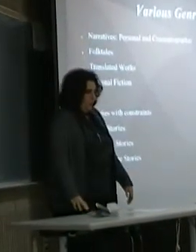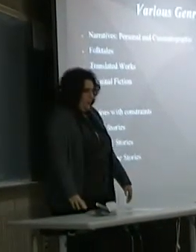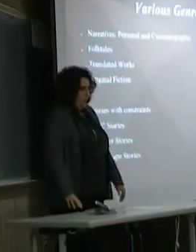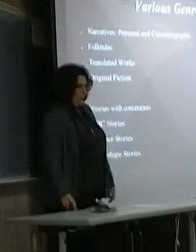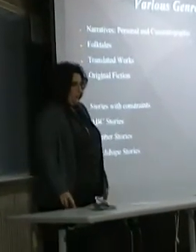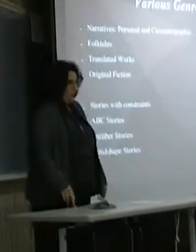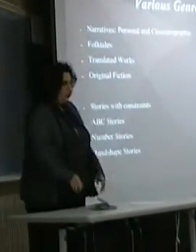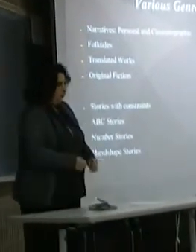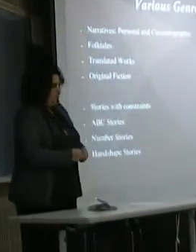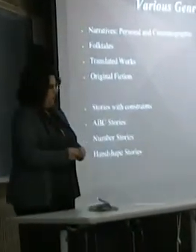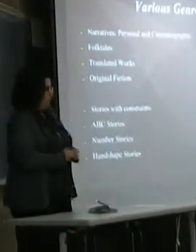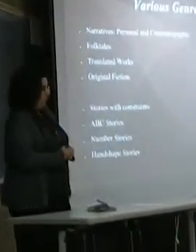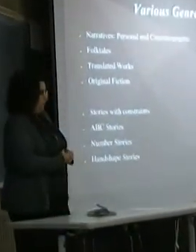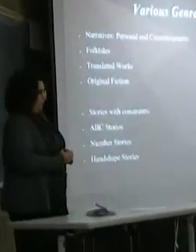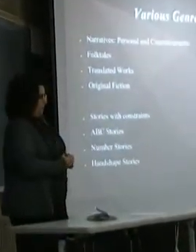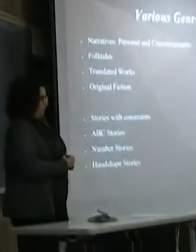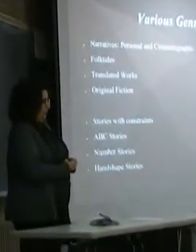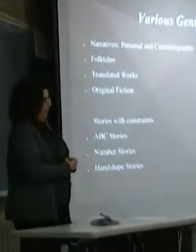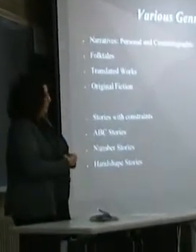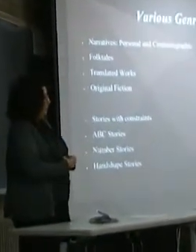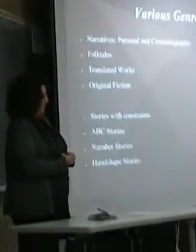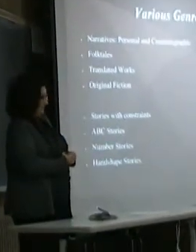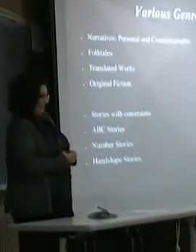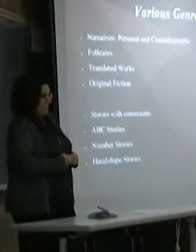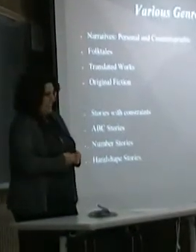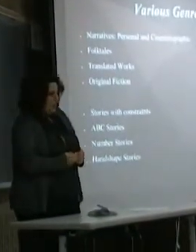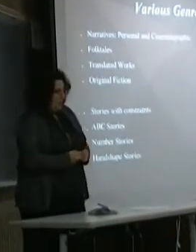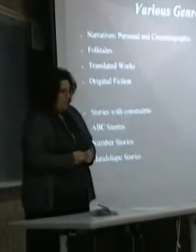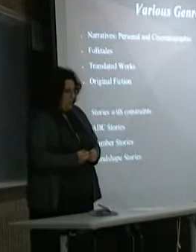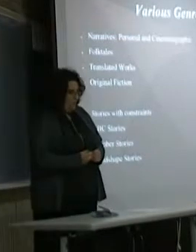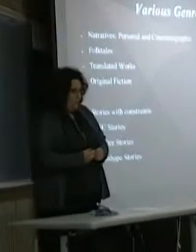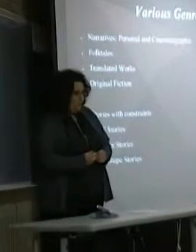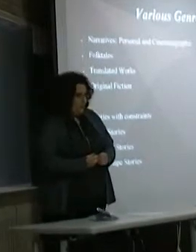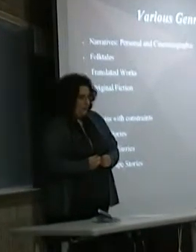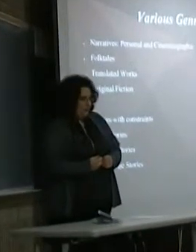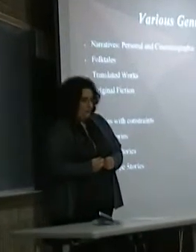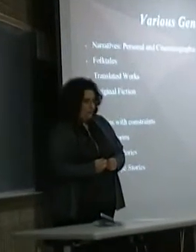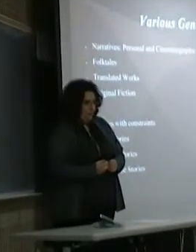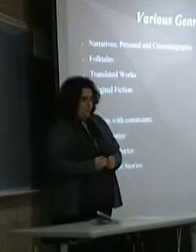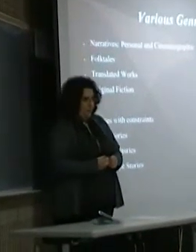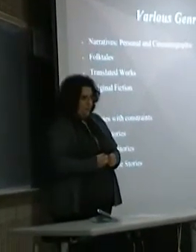There are various genres which can be performed by tellers from personal narratives